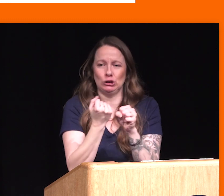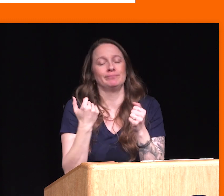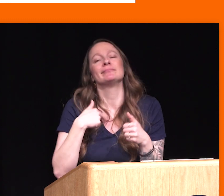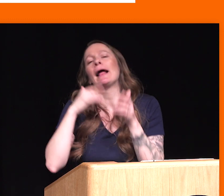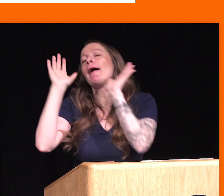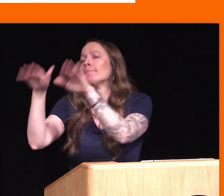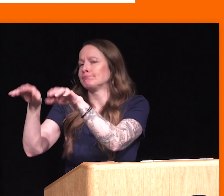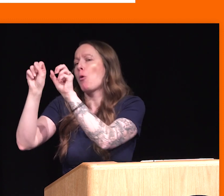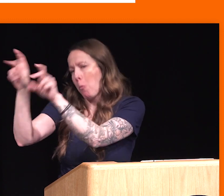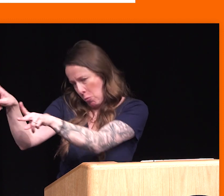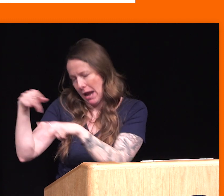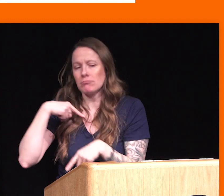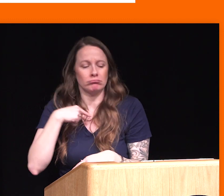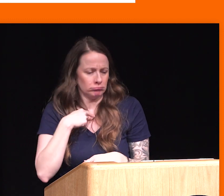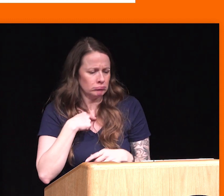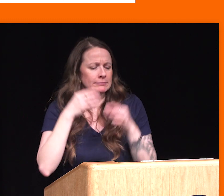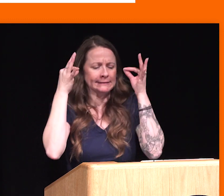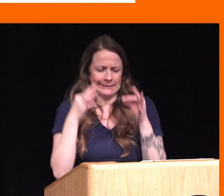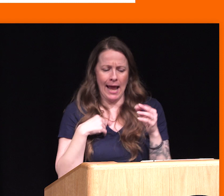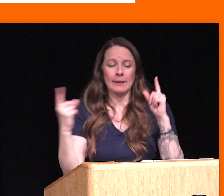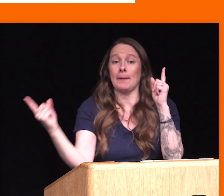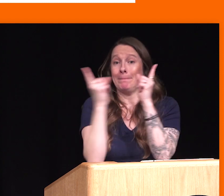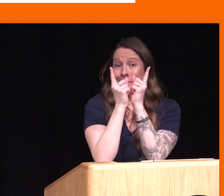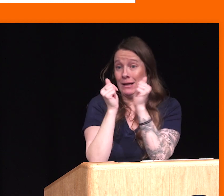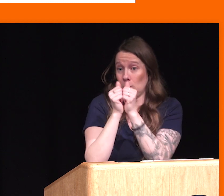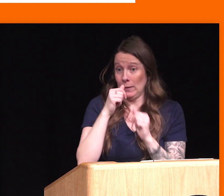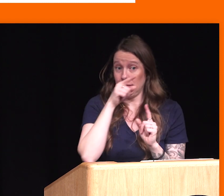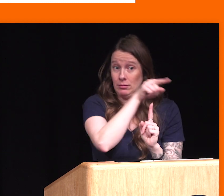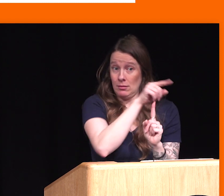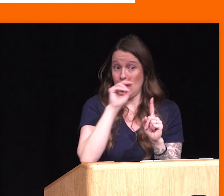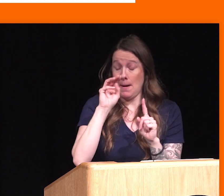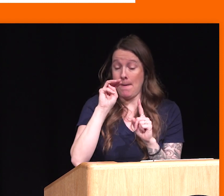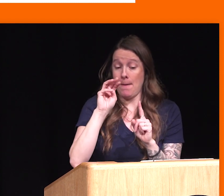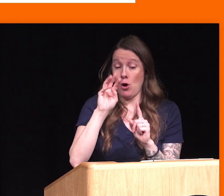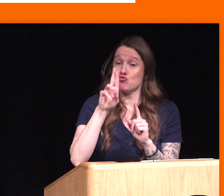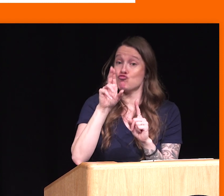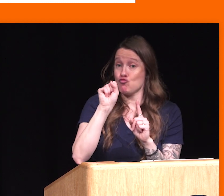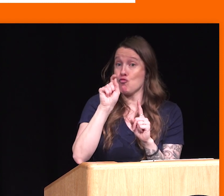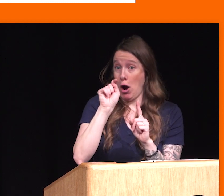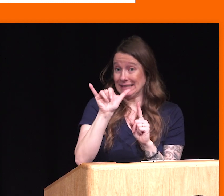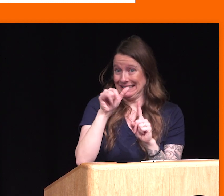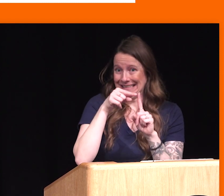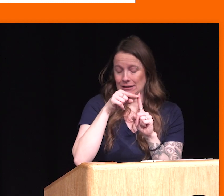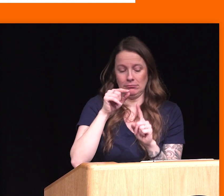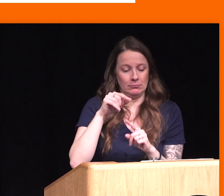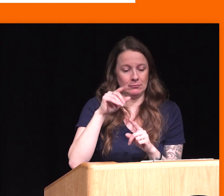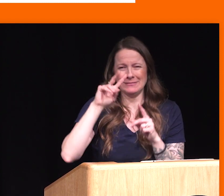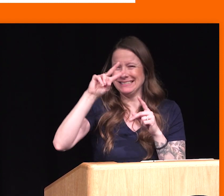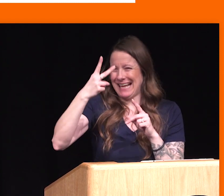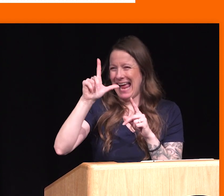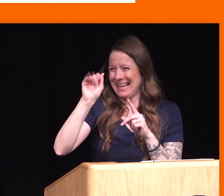and unfortunately, at that time, he didn't have funding to be able to do that. So, I decided to meet with Rusty.